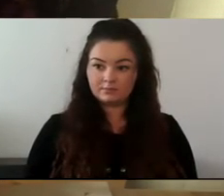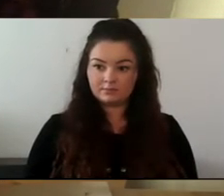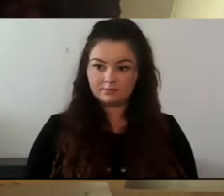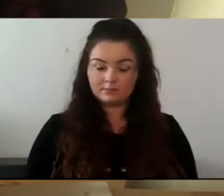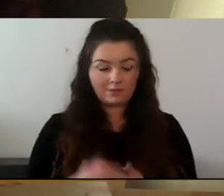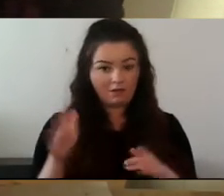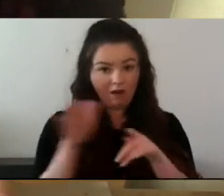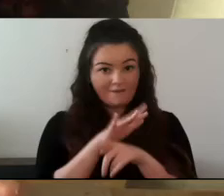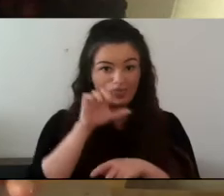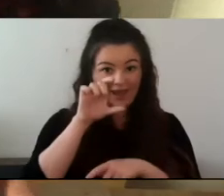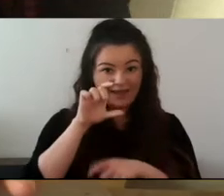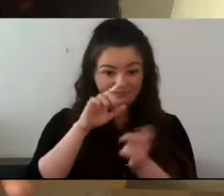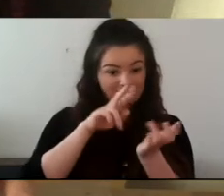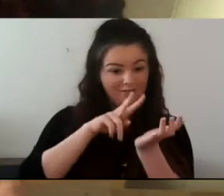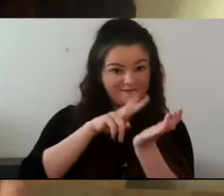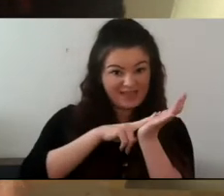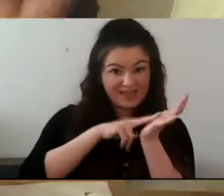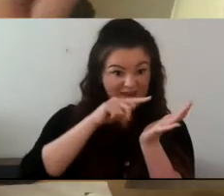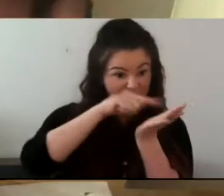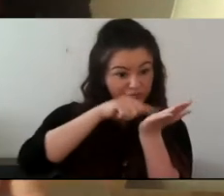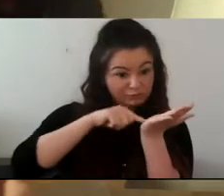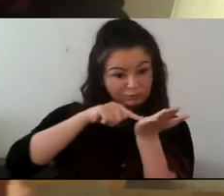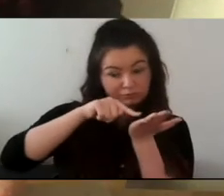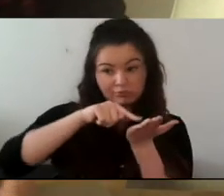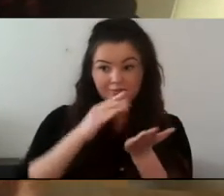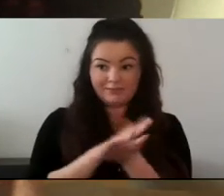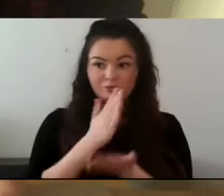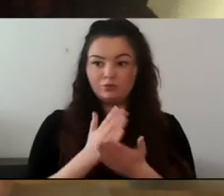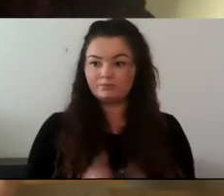so I get a nice print v and da da daa